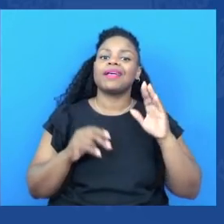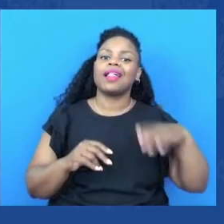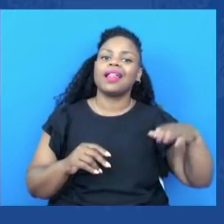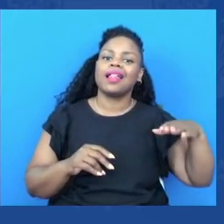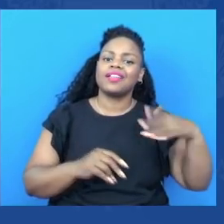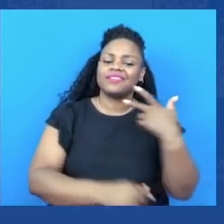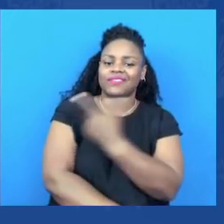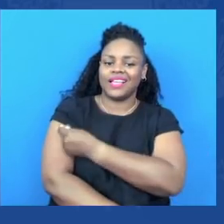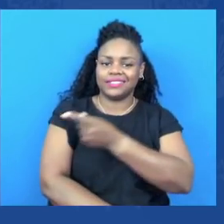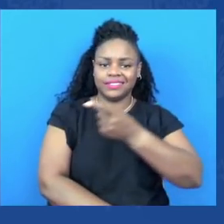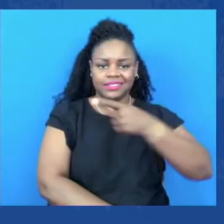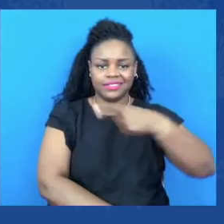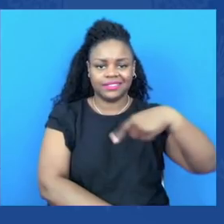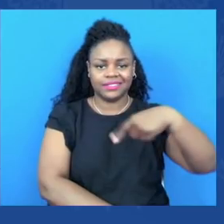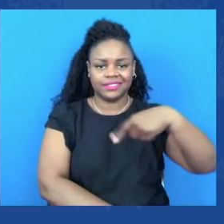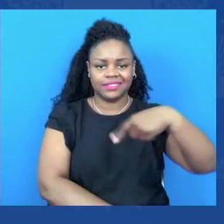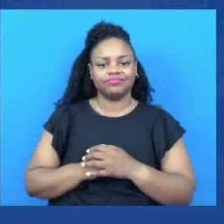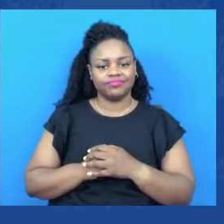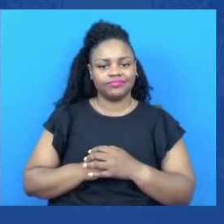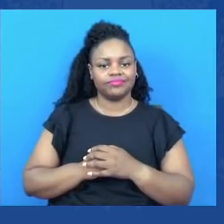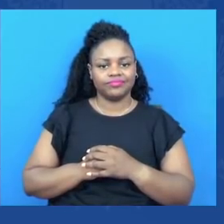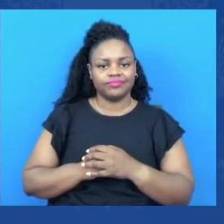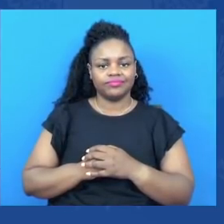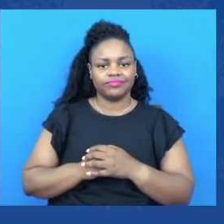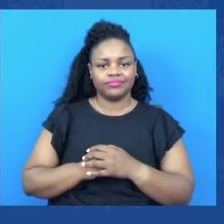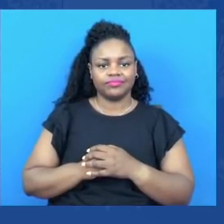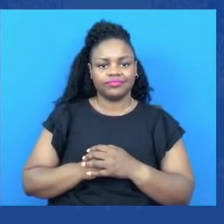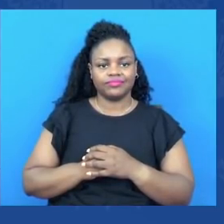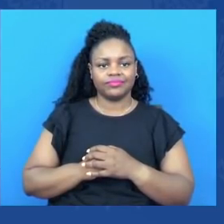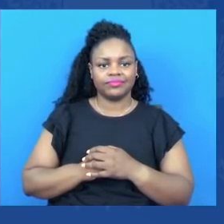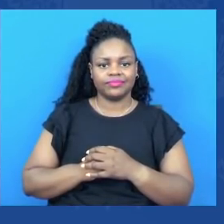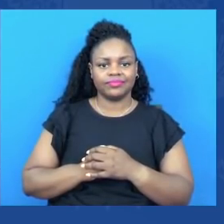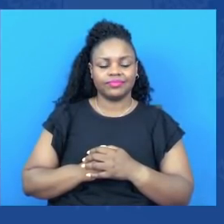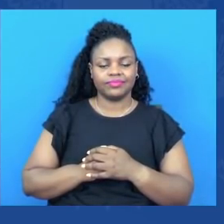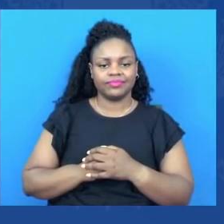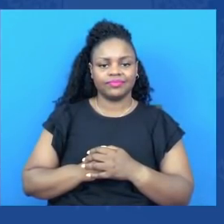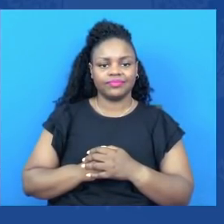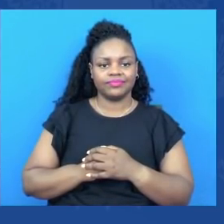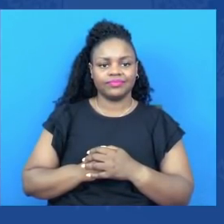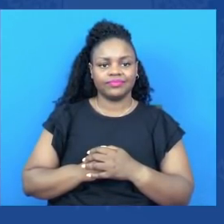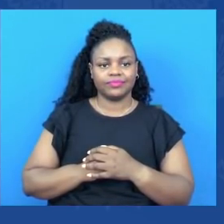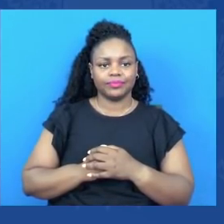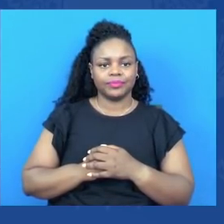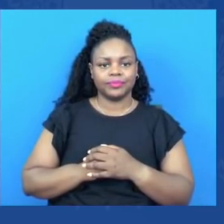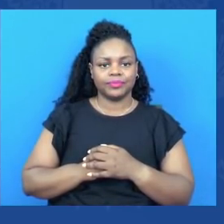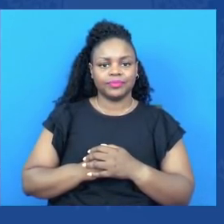trying to turn a public safety measure -- that is, children wearing masks in school